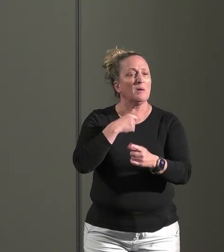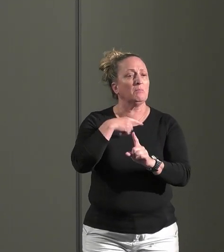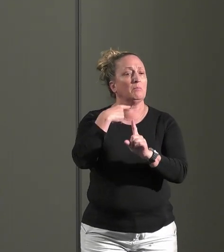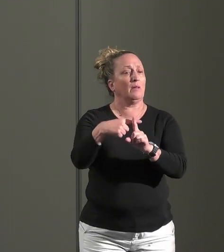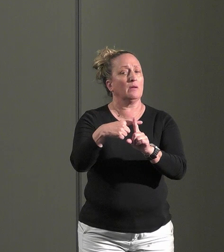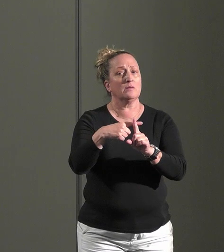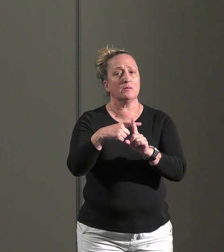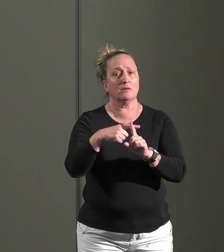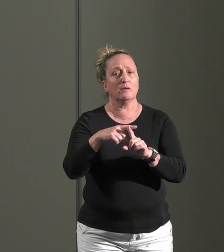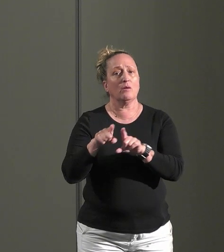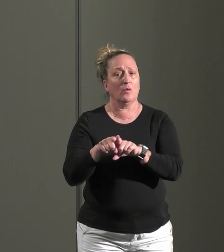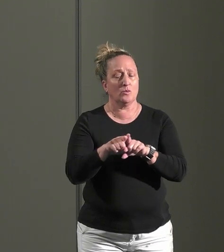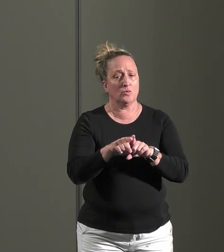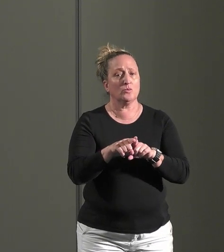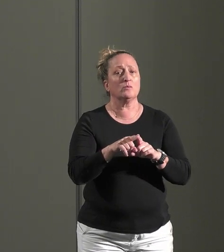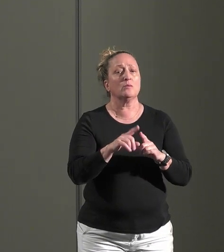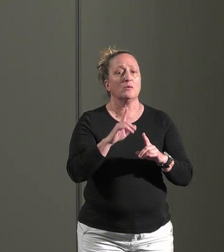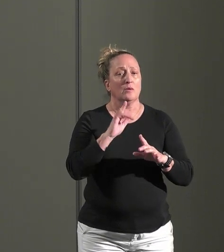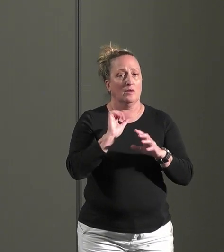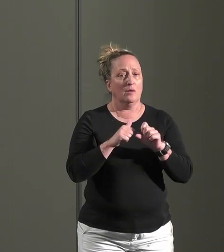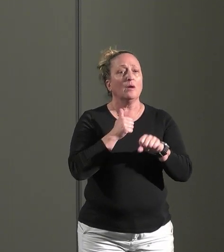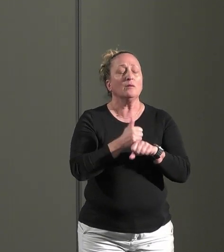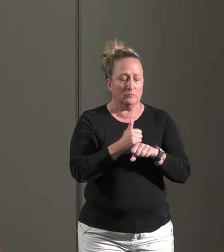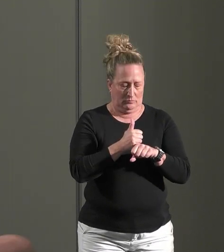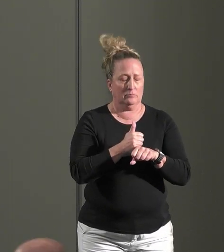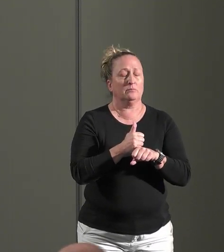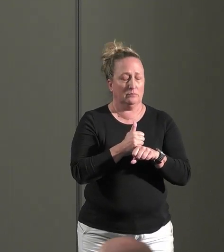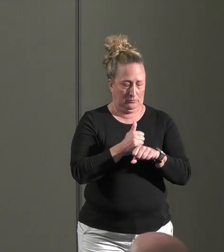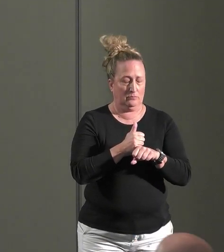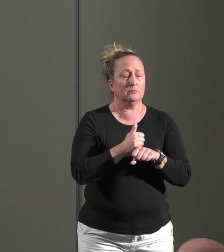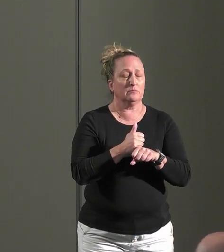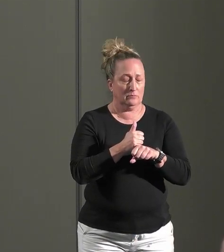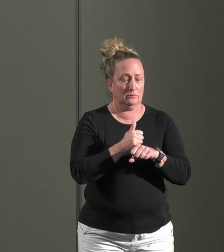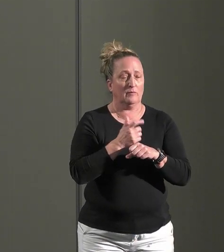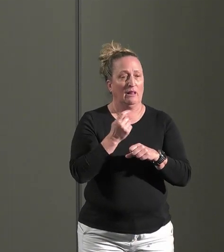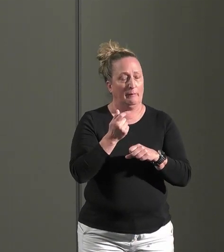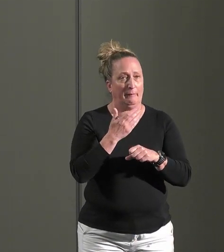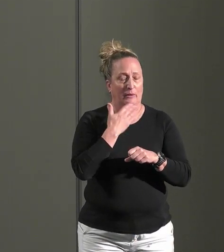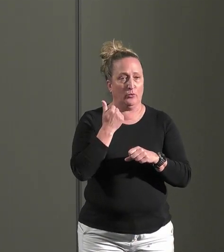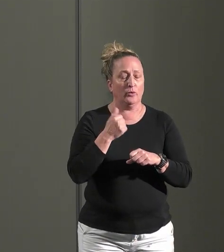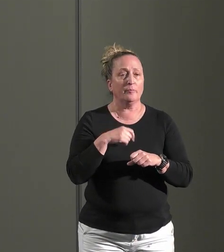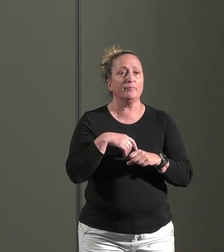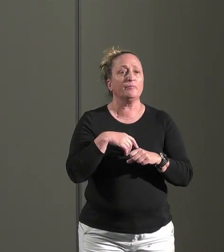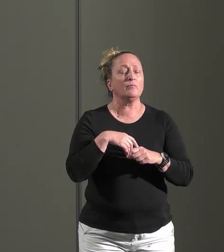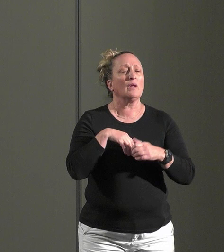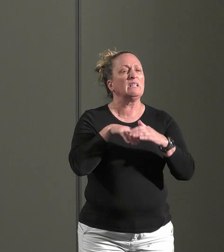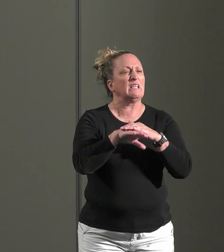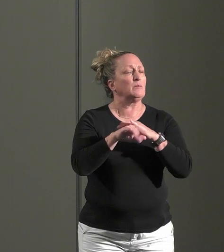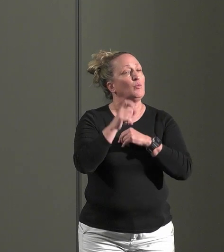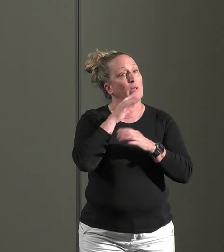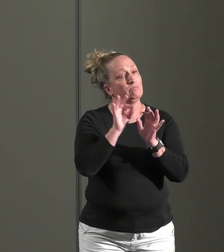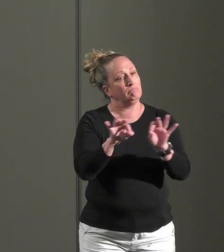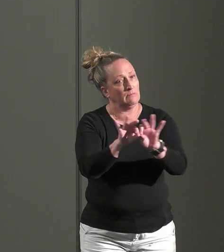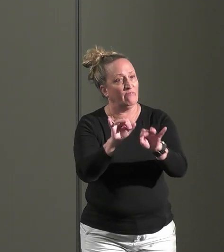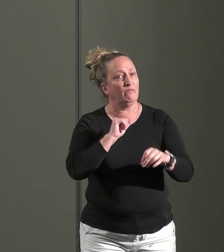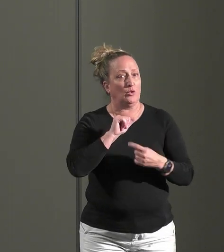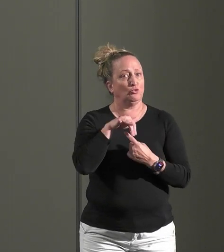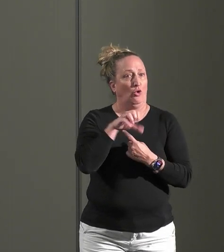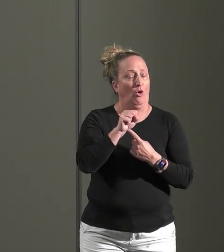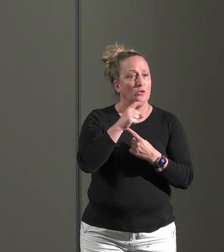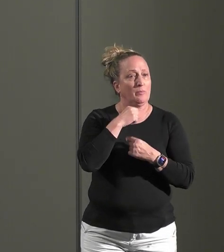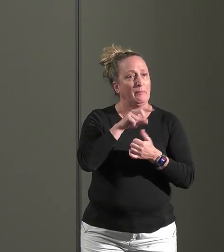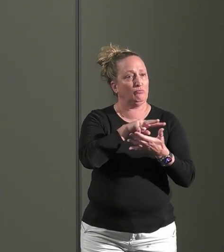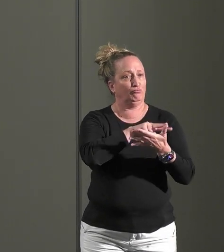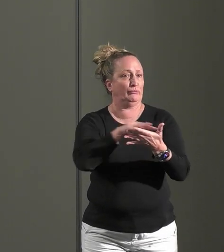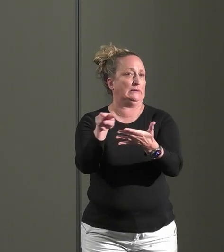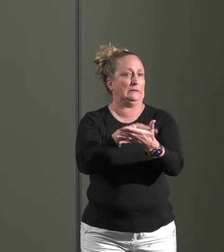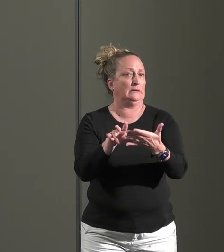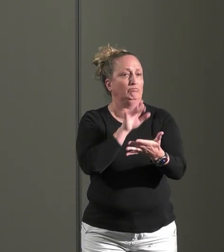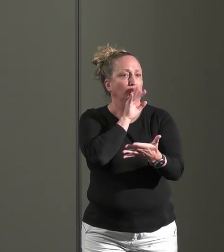it also creates accessibility. It is relevant for JAWS to read out as well.